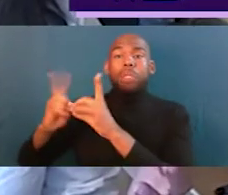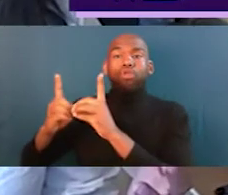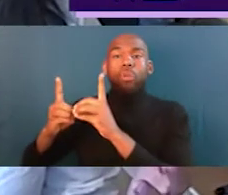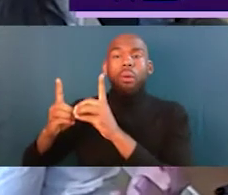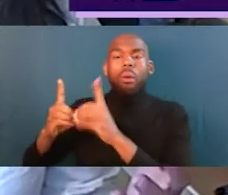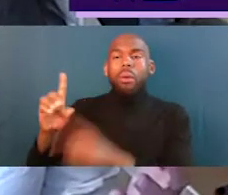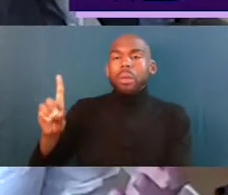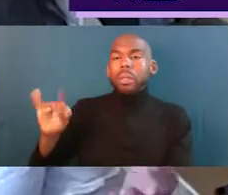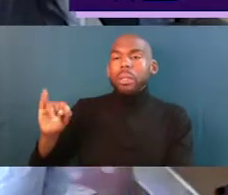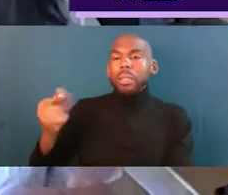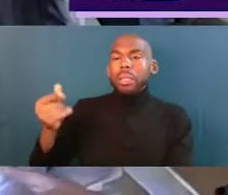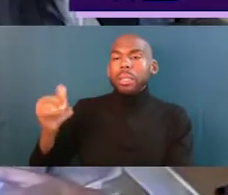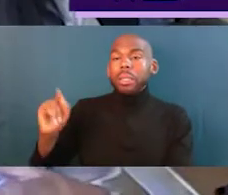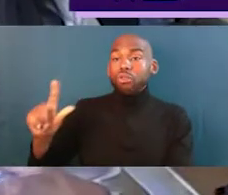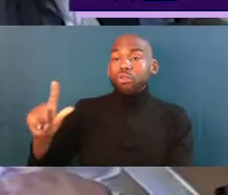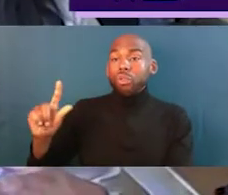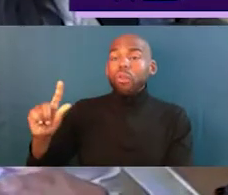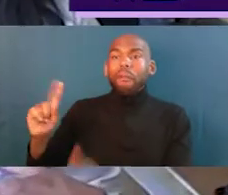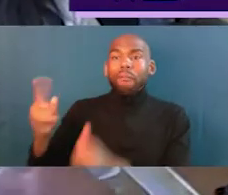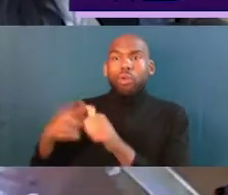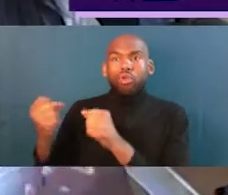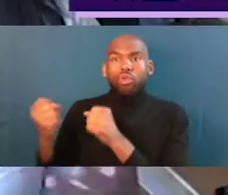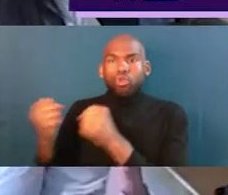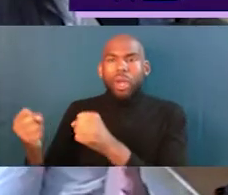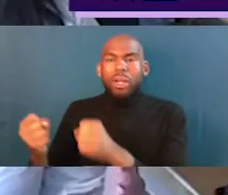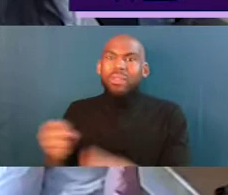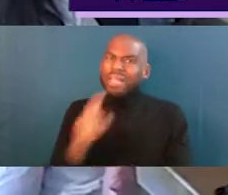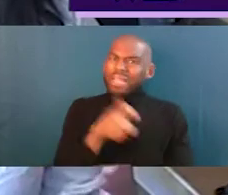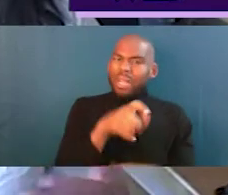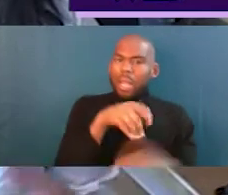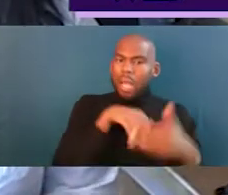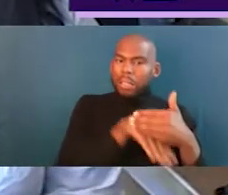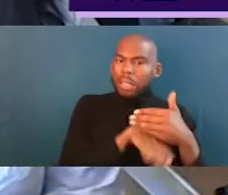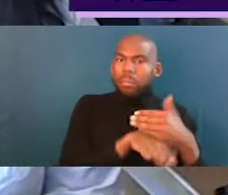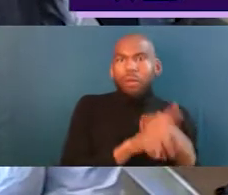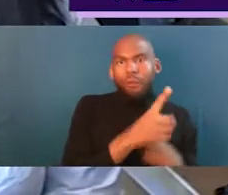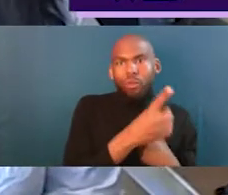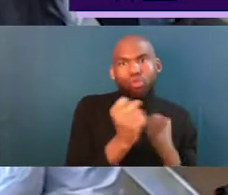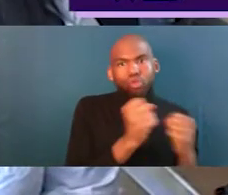first strategy, we also have to have an accessible first strategy, and that is a huge part of